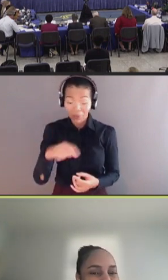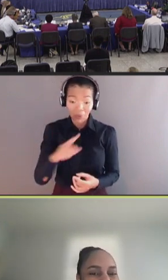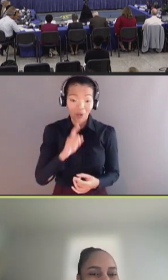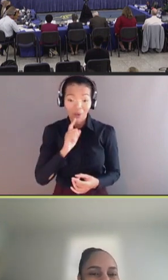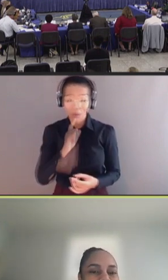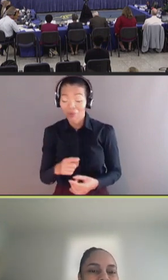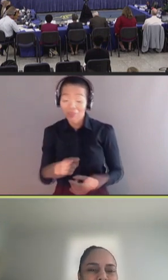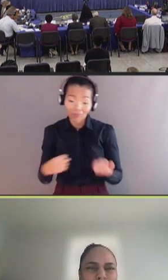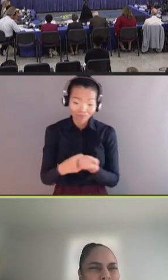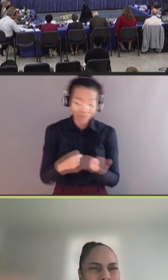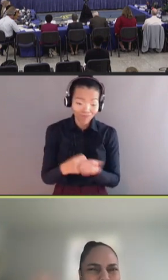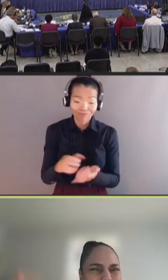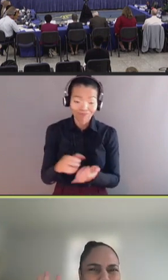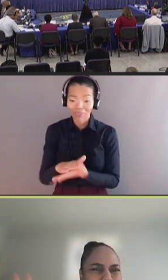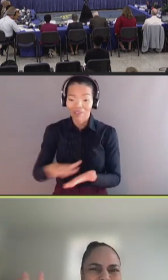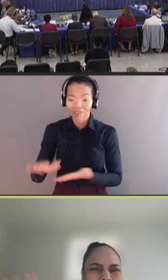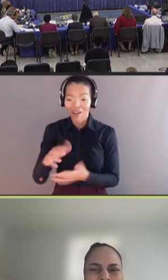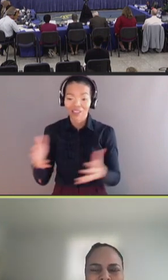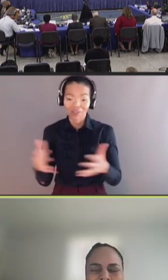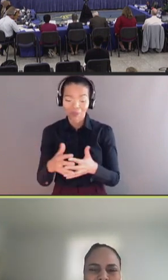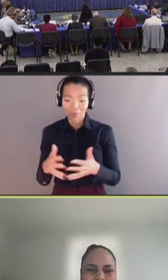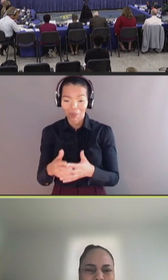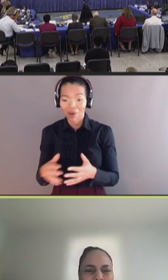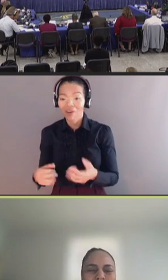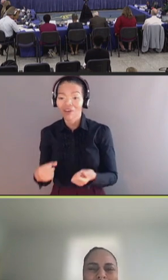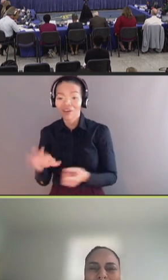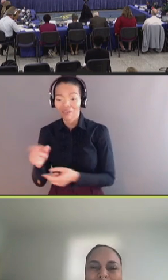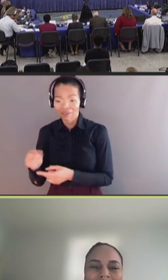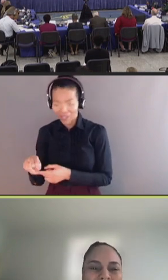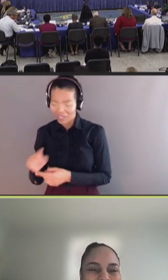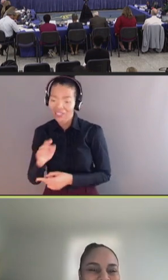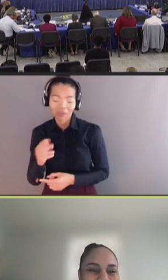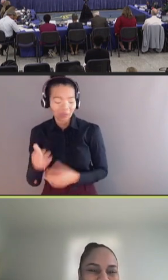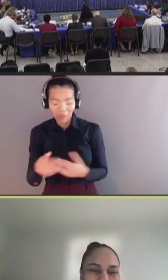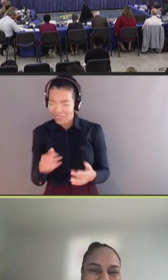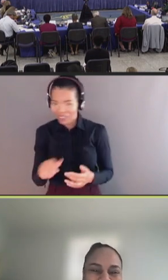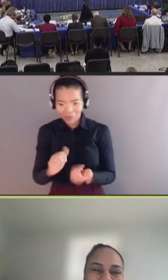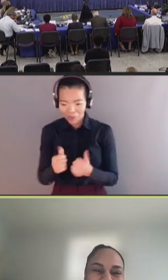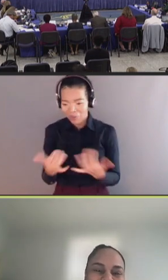you might see that, or whatever sport is in season at the moment, forgive me.